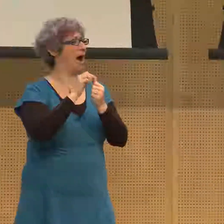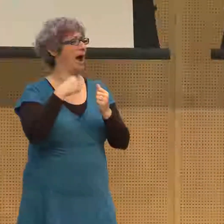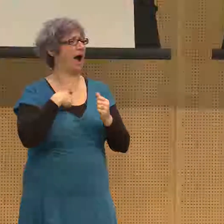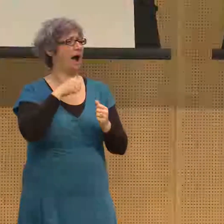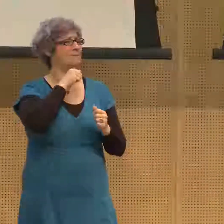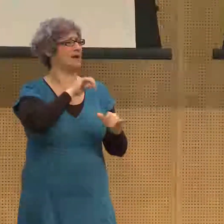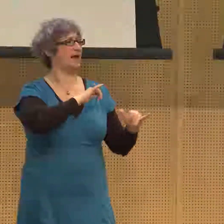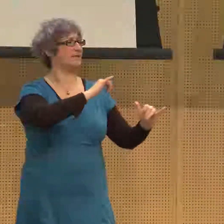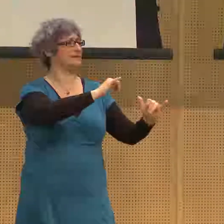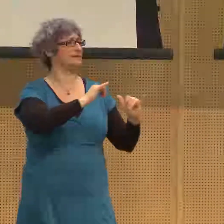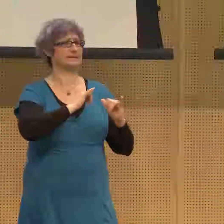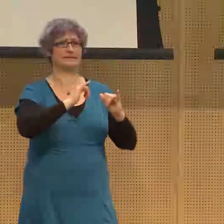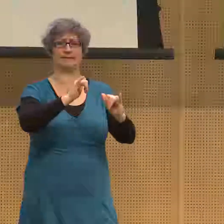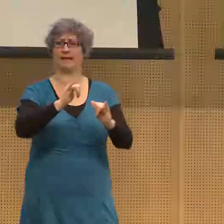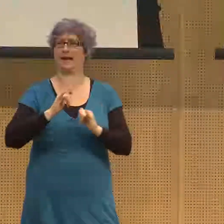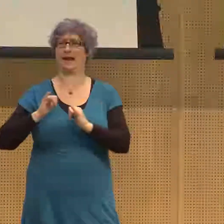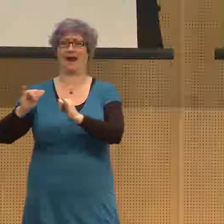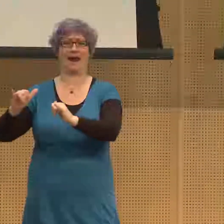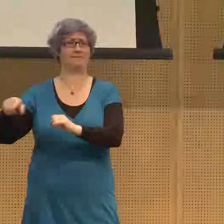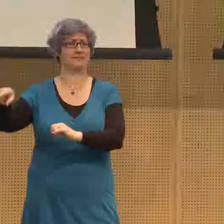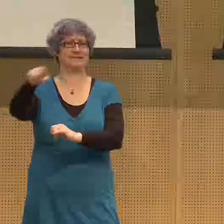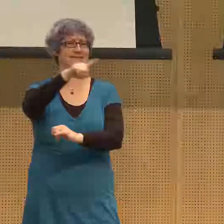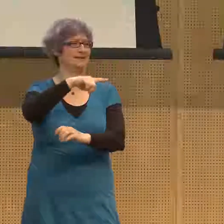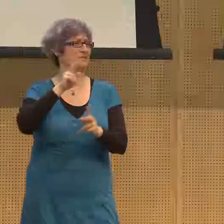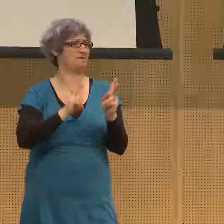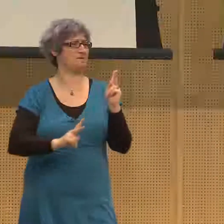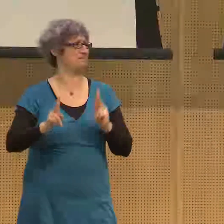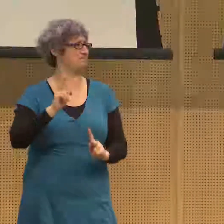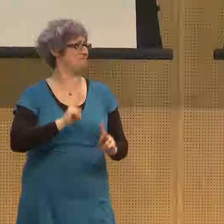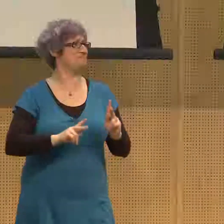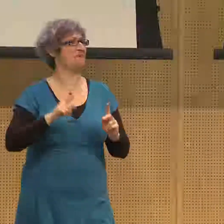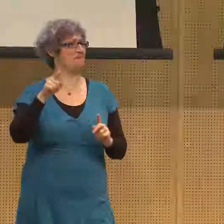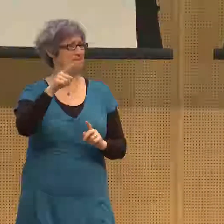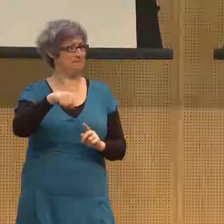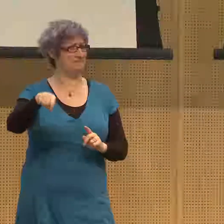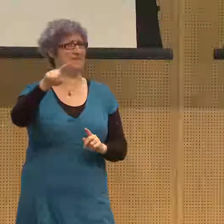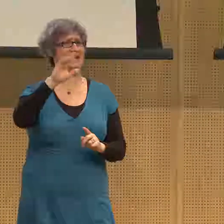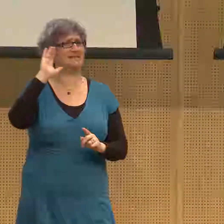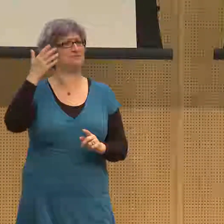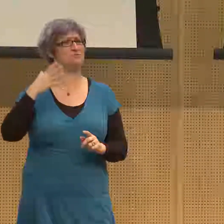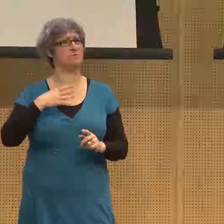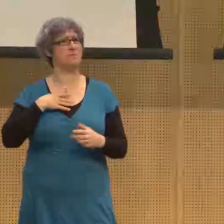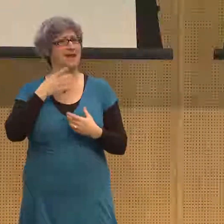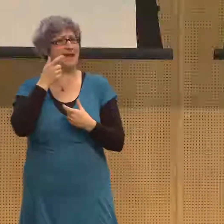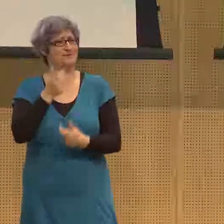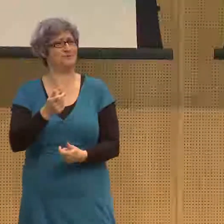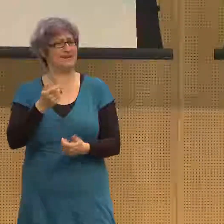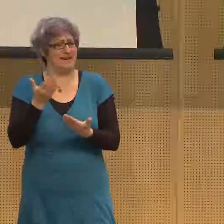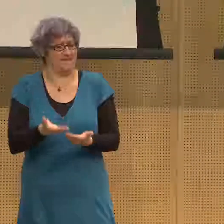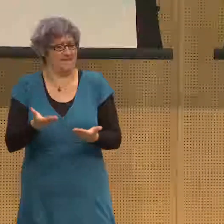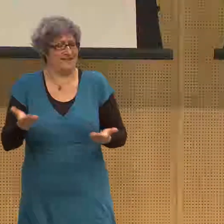As I went looking for food, I noticed that students at MIT didn't seem to be the same as me.